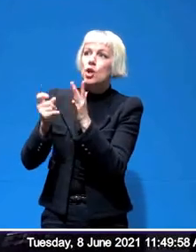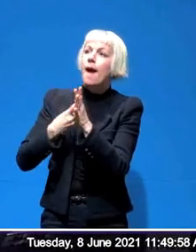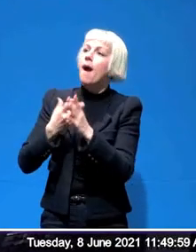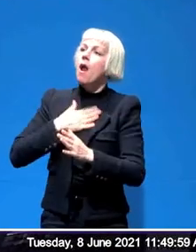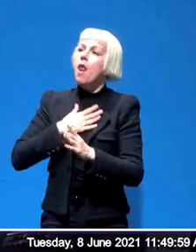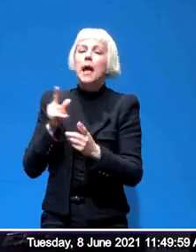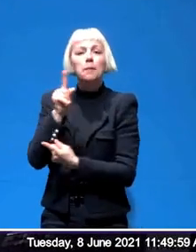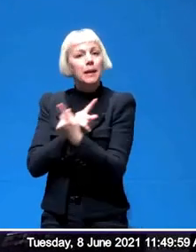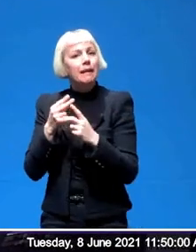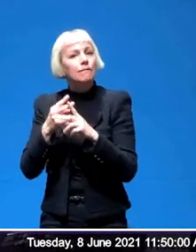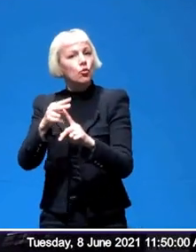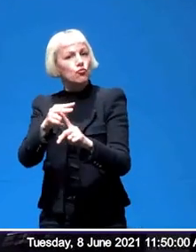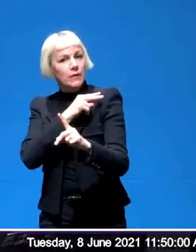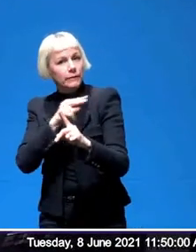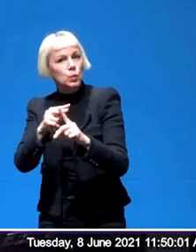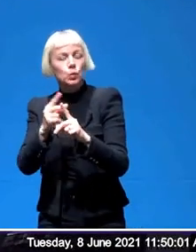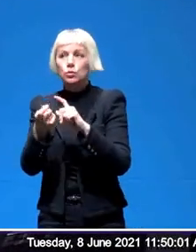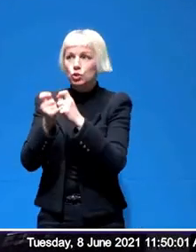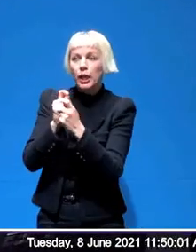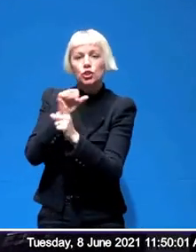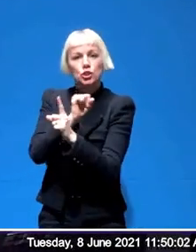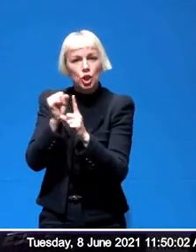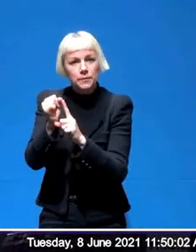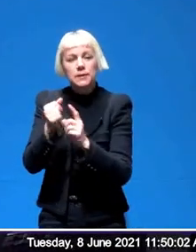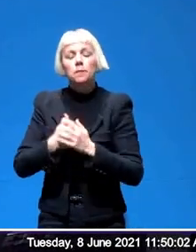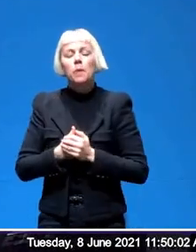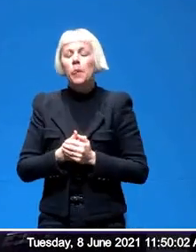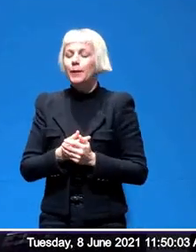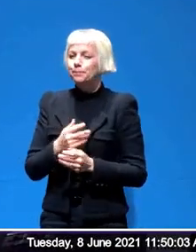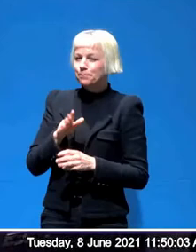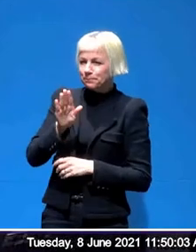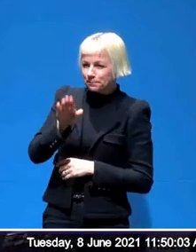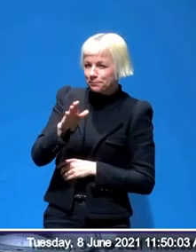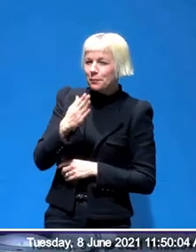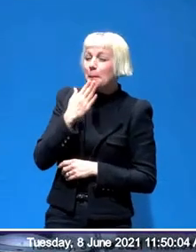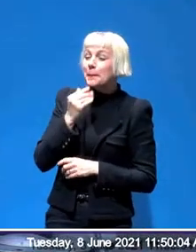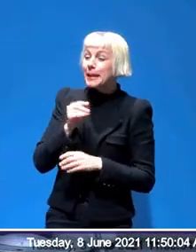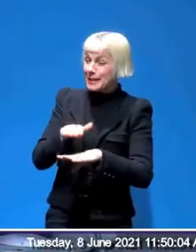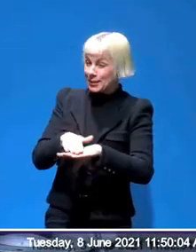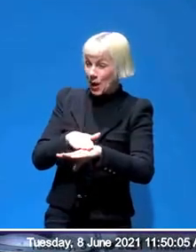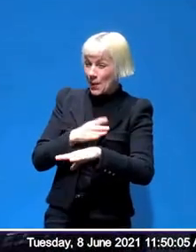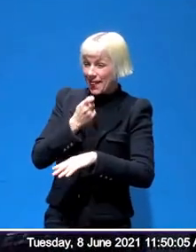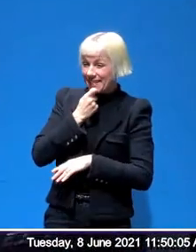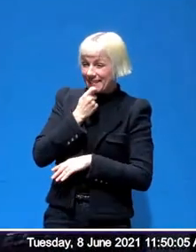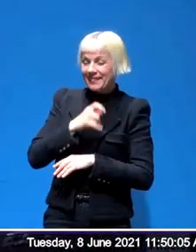It took several weeks to organise the planning meeting. Ms Rogers, can I ask you to slow down just a little bit. Okay.